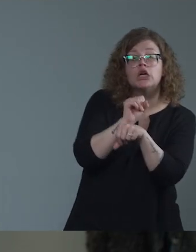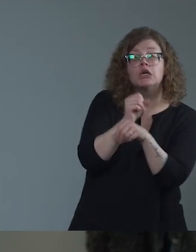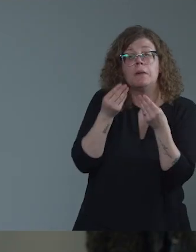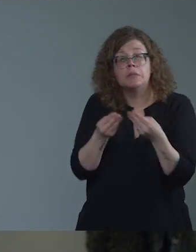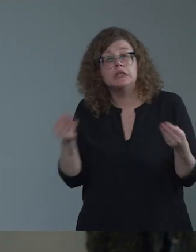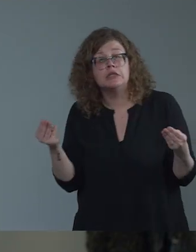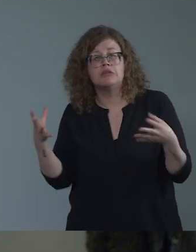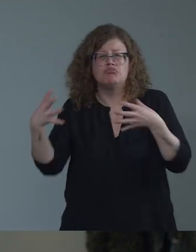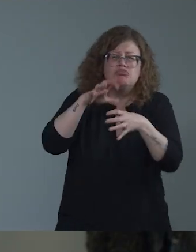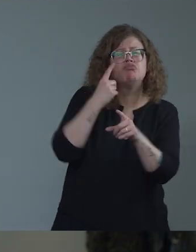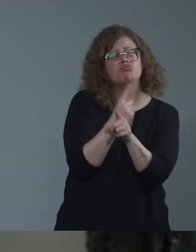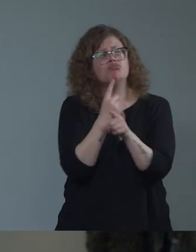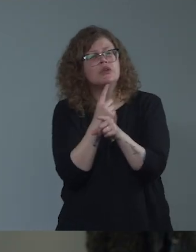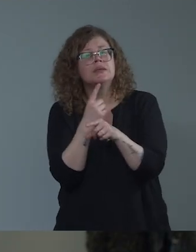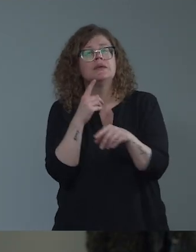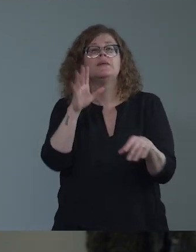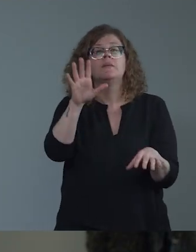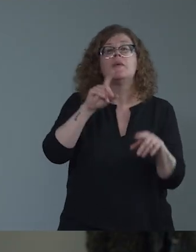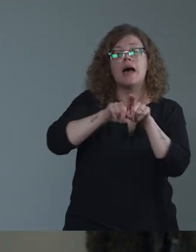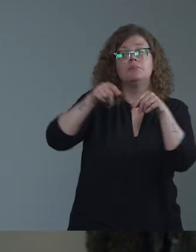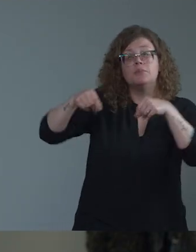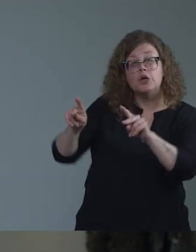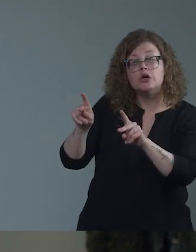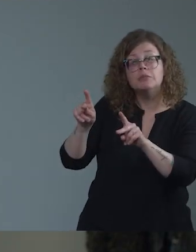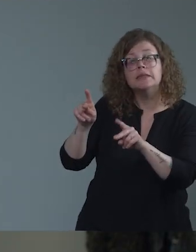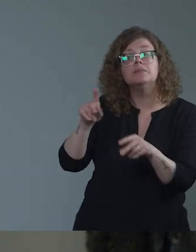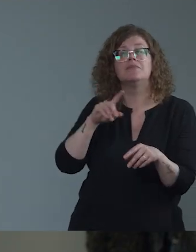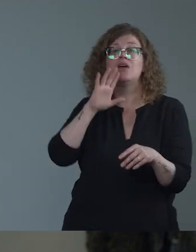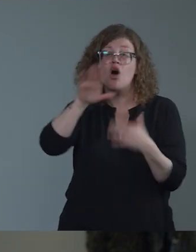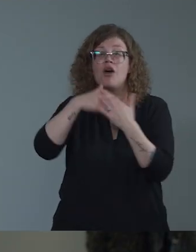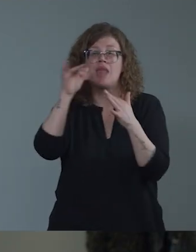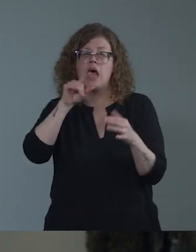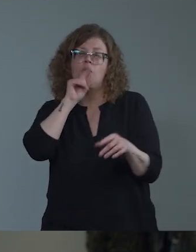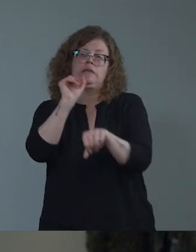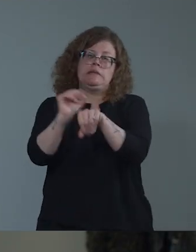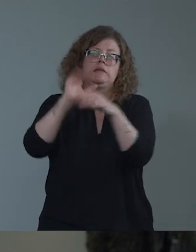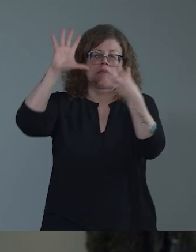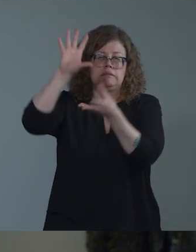And so I think it's a lot of work to create, artwork in the public realm.